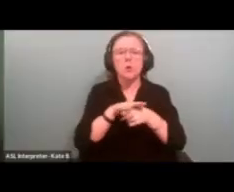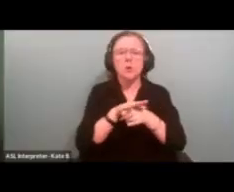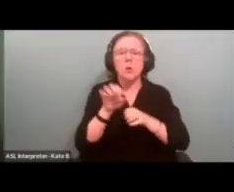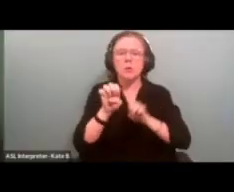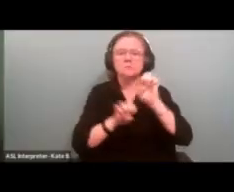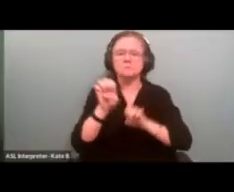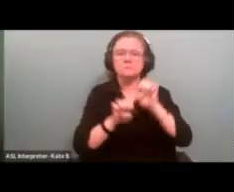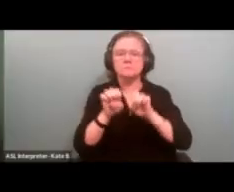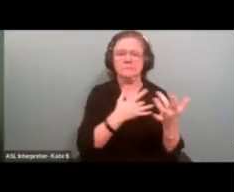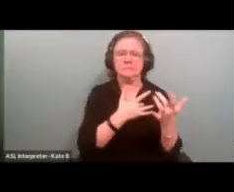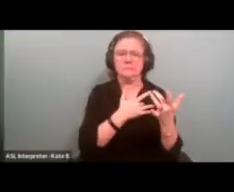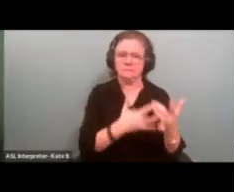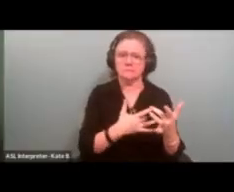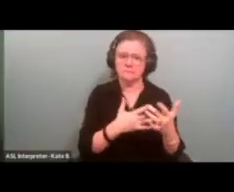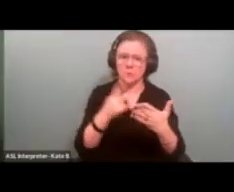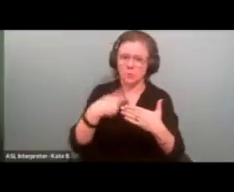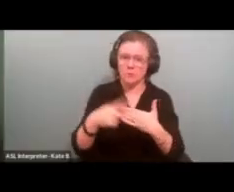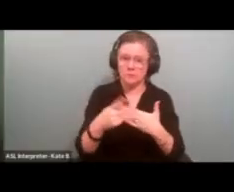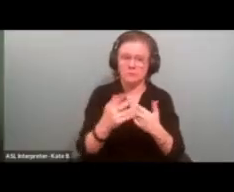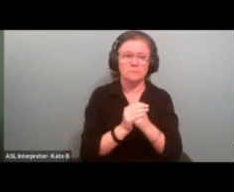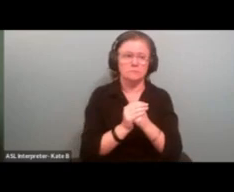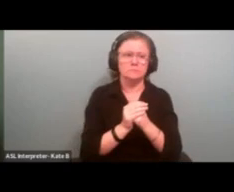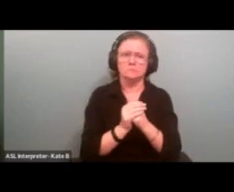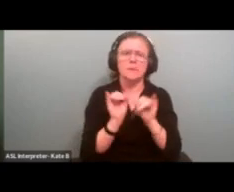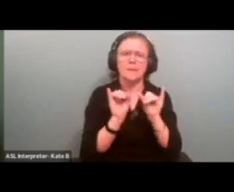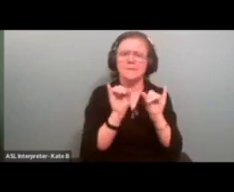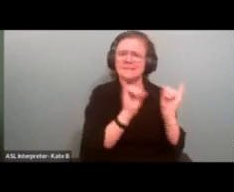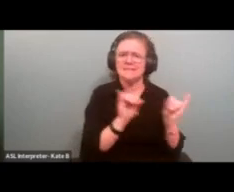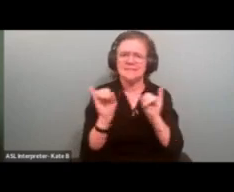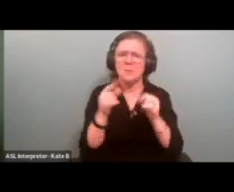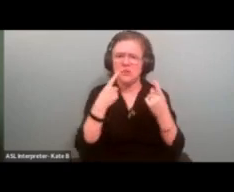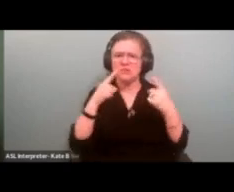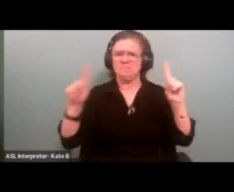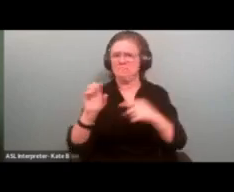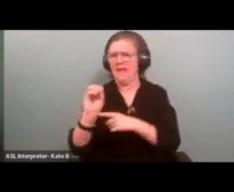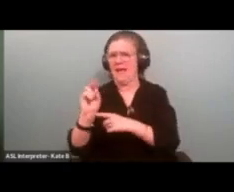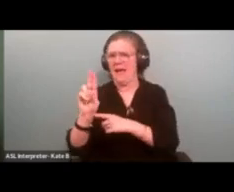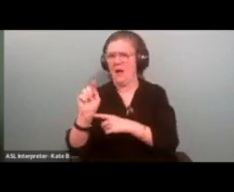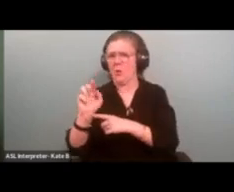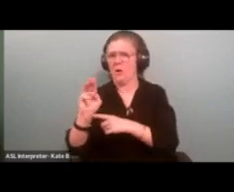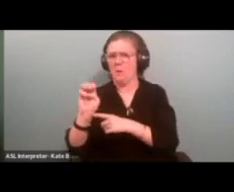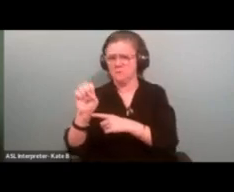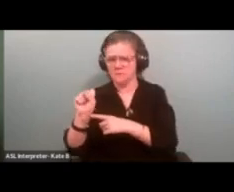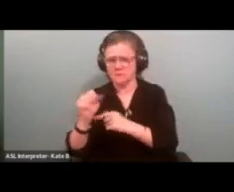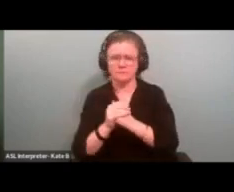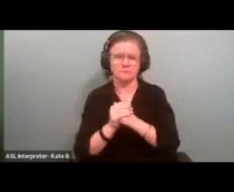around wraparound showed very similar outcomes that you know, decreases in our phone